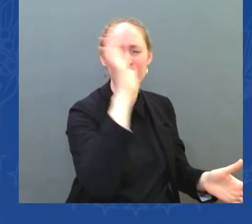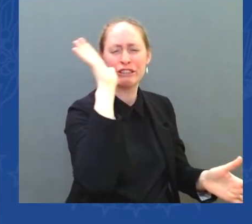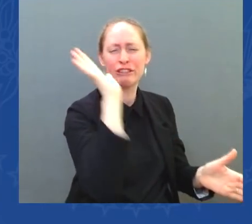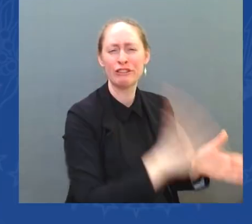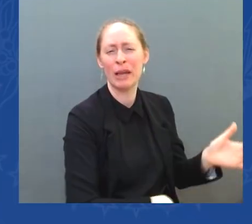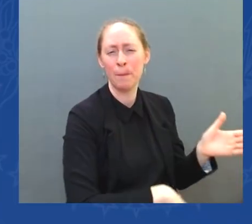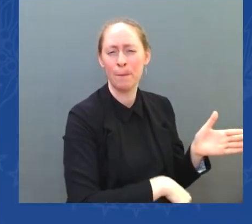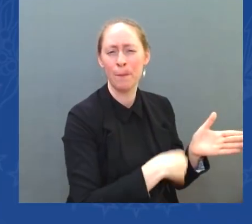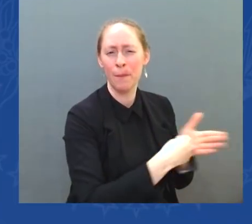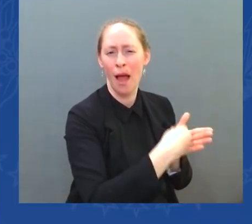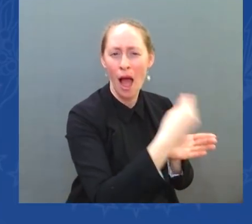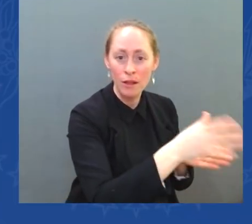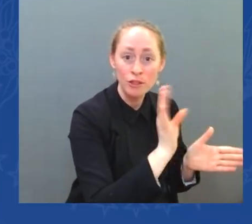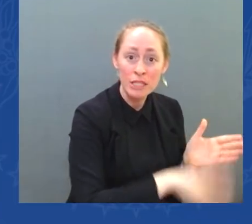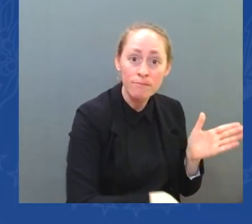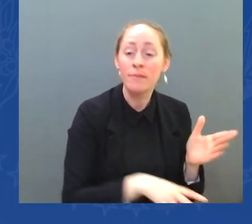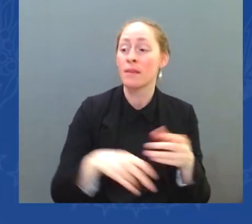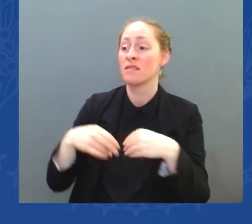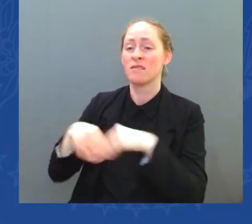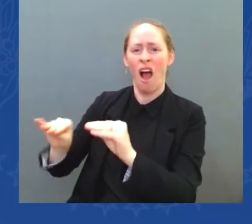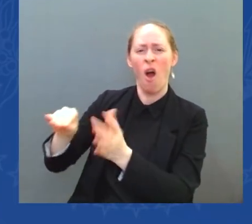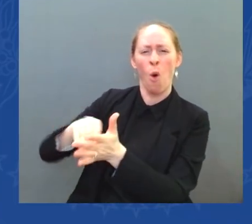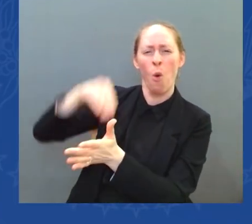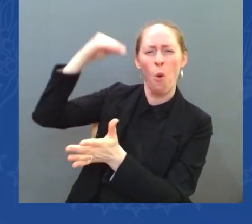and poultry processing capacity throughout this country.